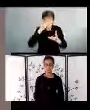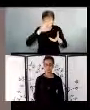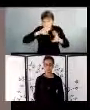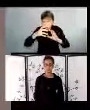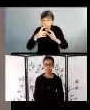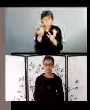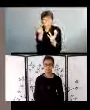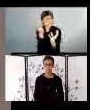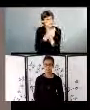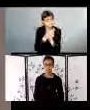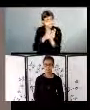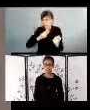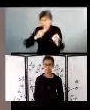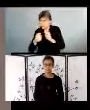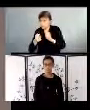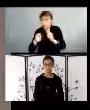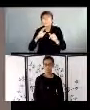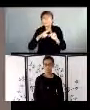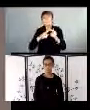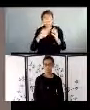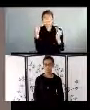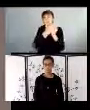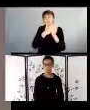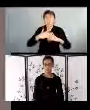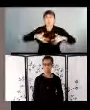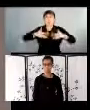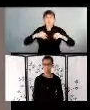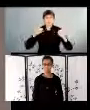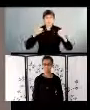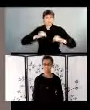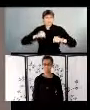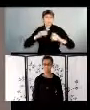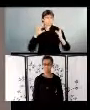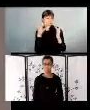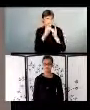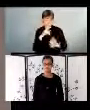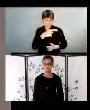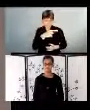be of assistance if you reach out in advance. If you do not notify us of any changes to